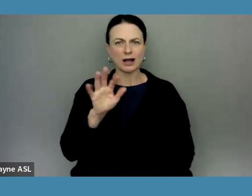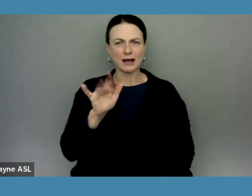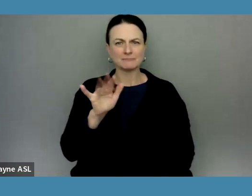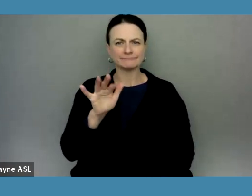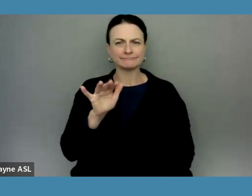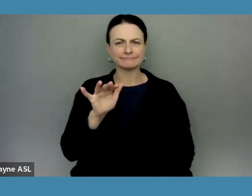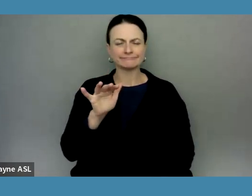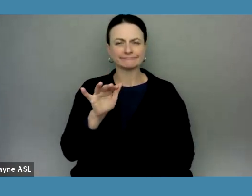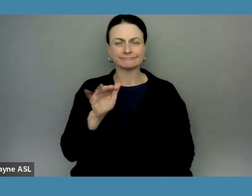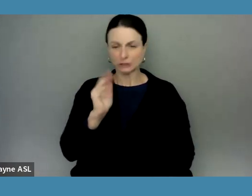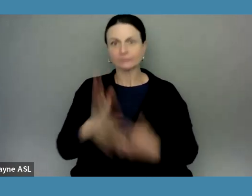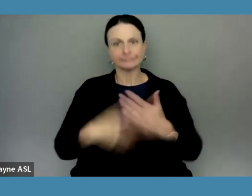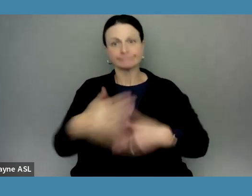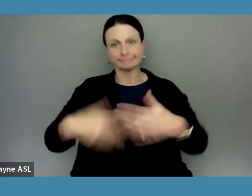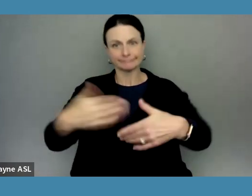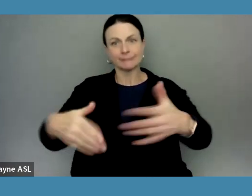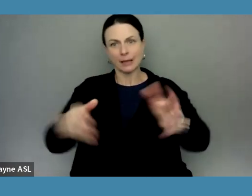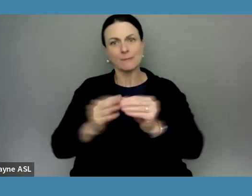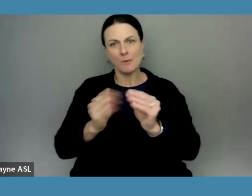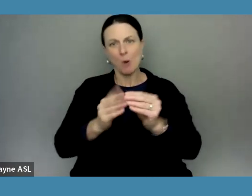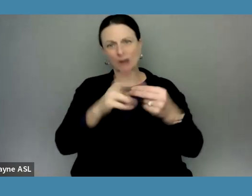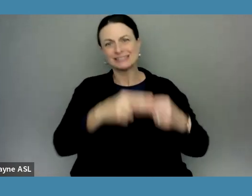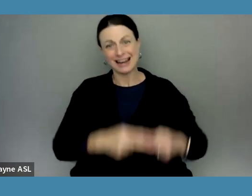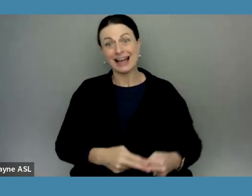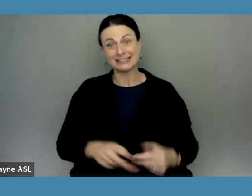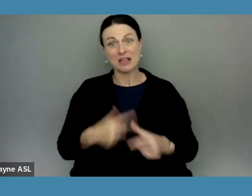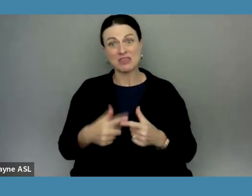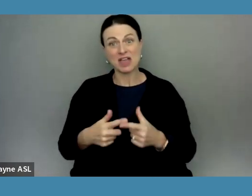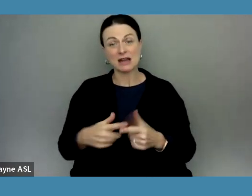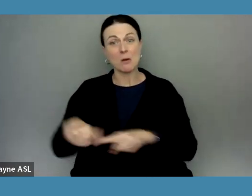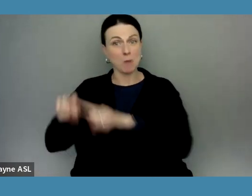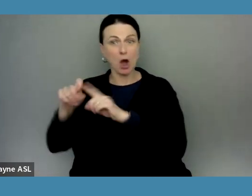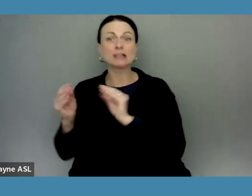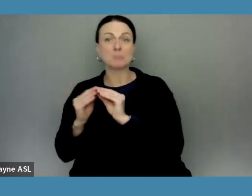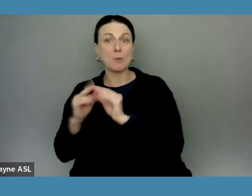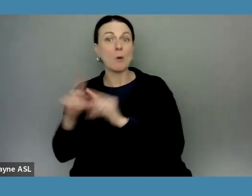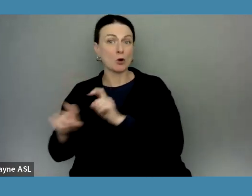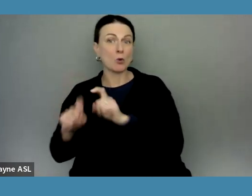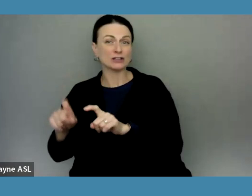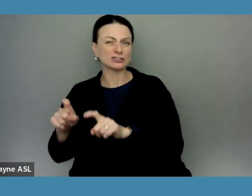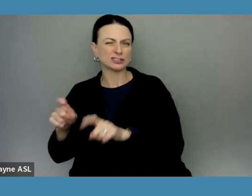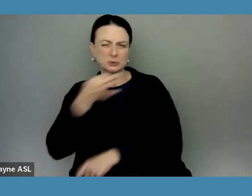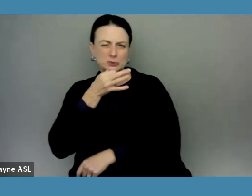just to get through some more slides and then we can pause for some more questions in a little bit.